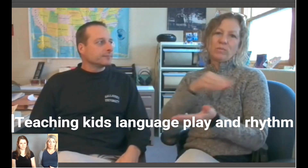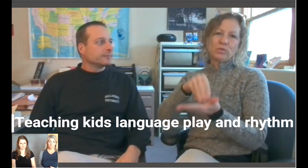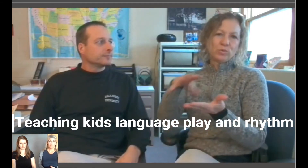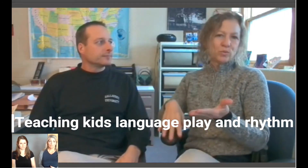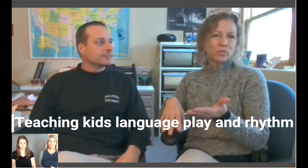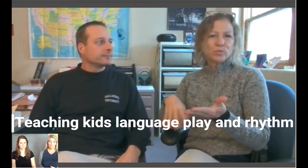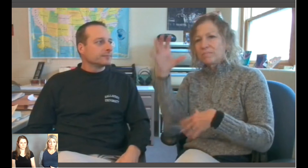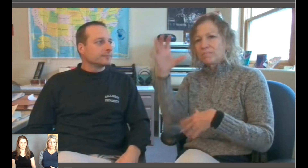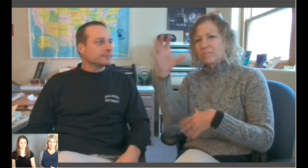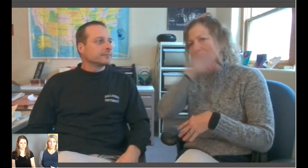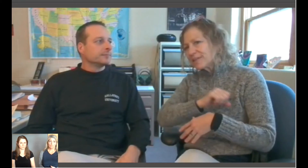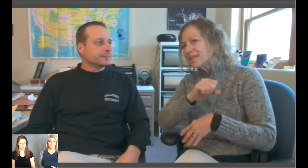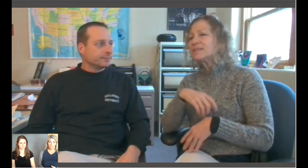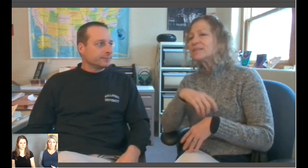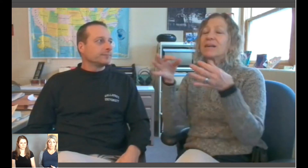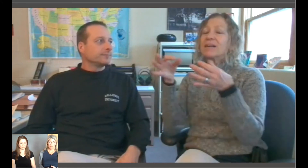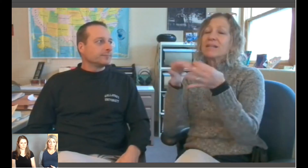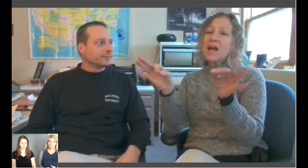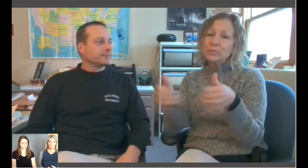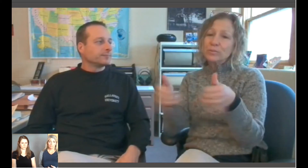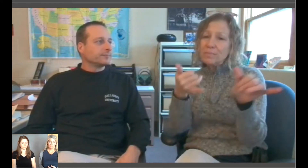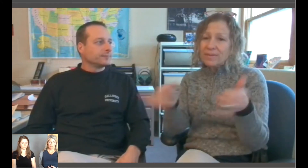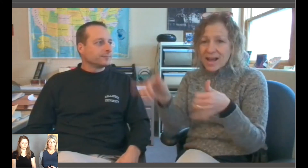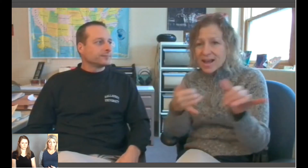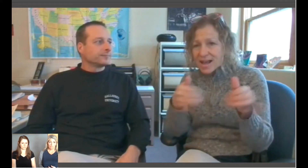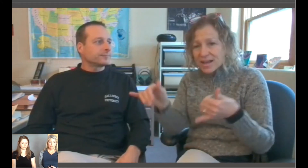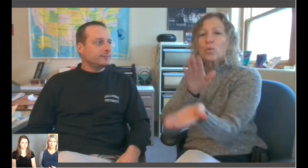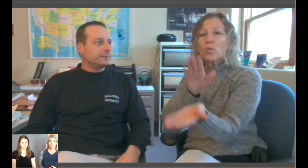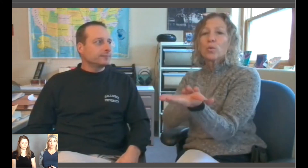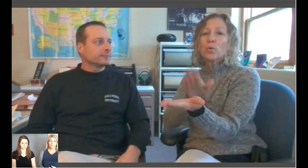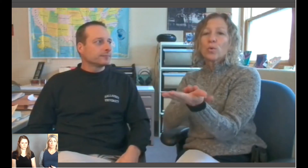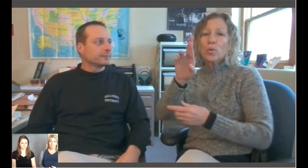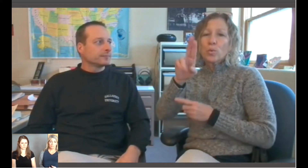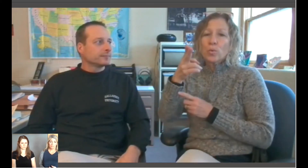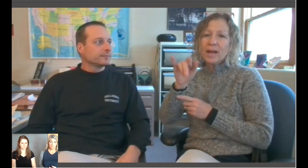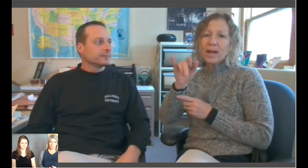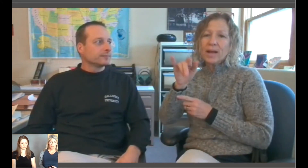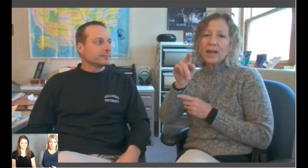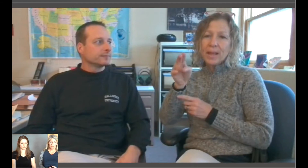We try to give our students language that they've missed, so we use language play and language rhythm.